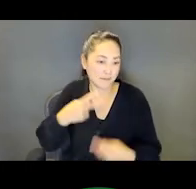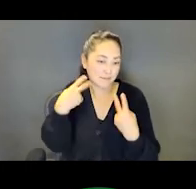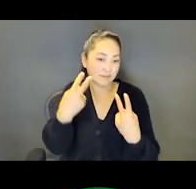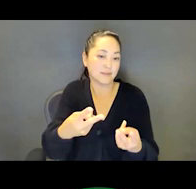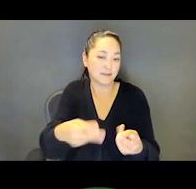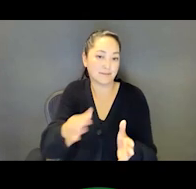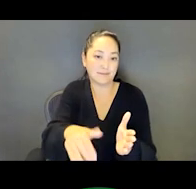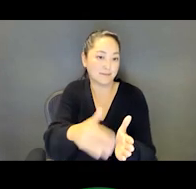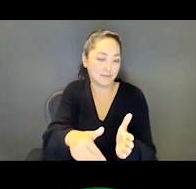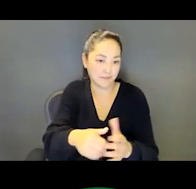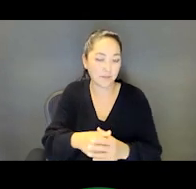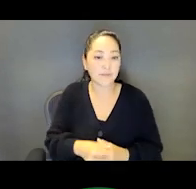or just go to relax.